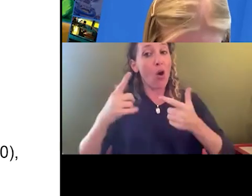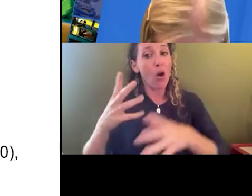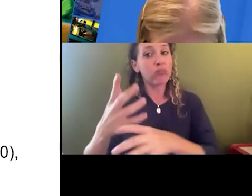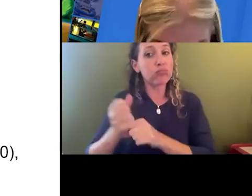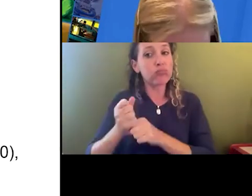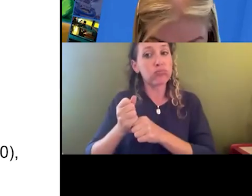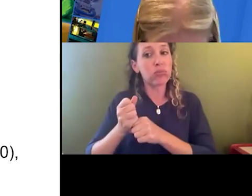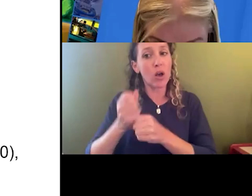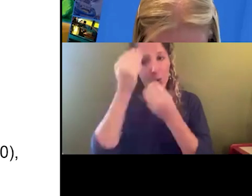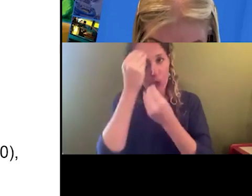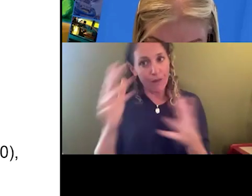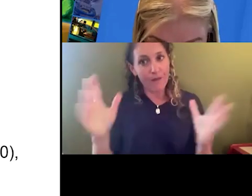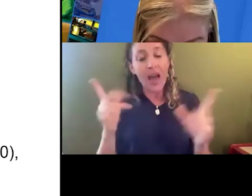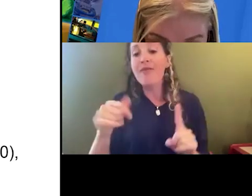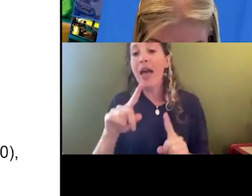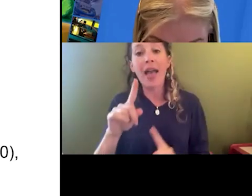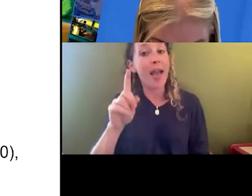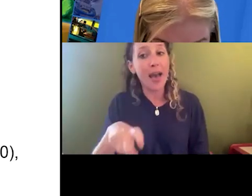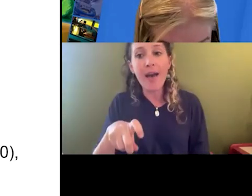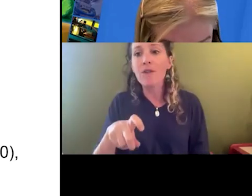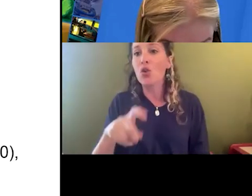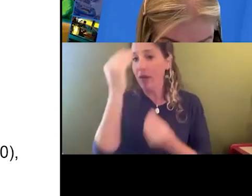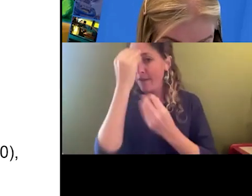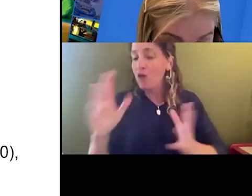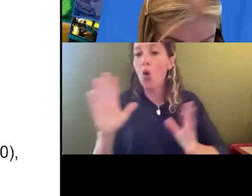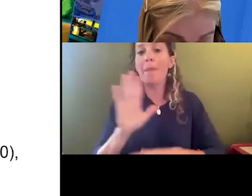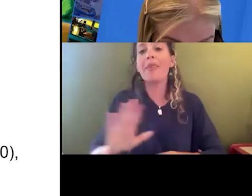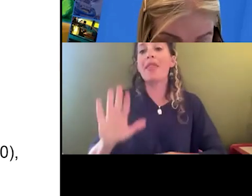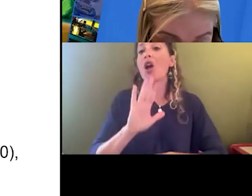notified that they must inform their employees in writing